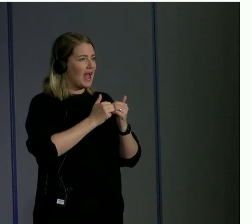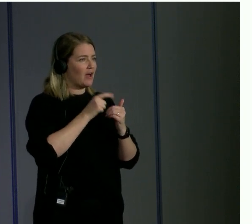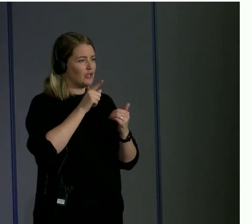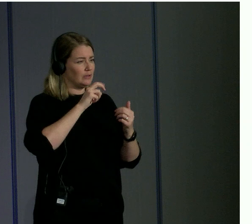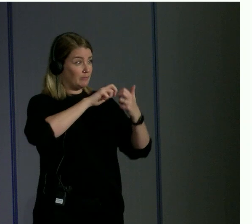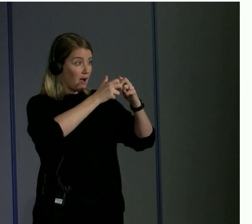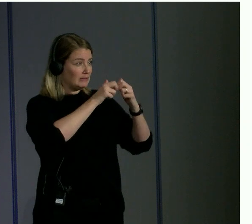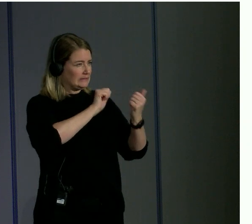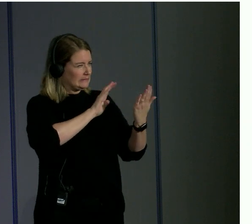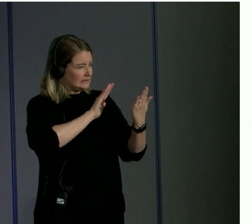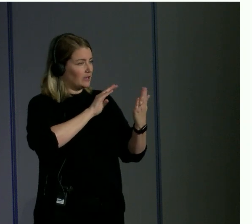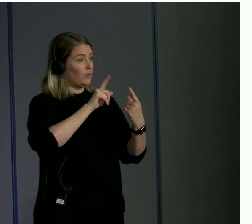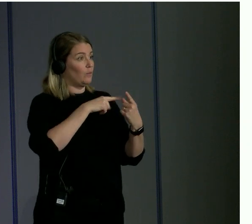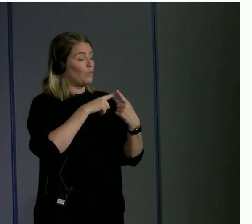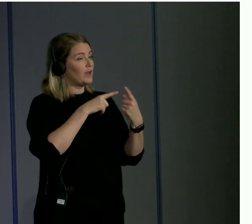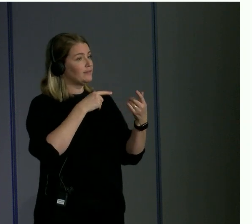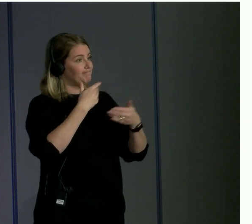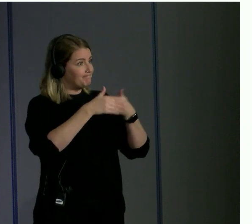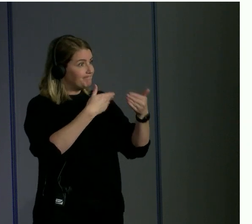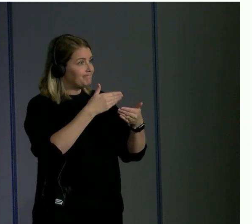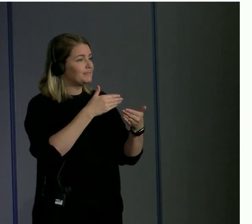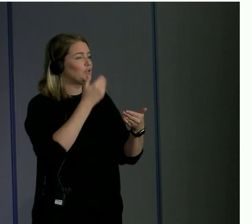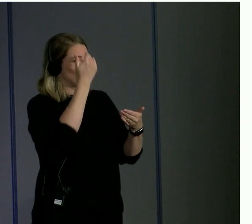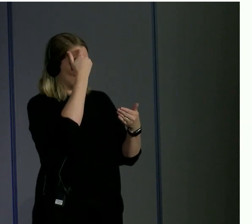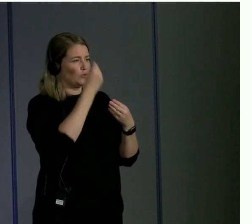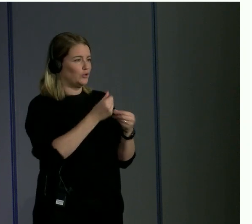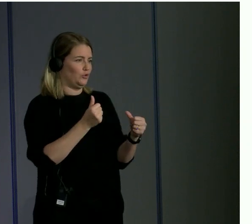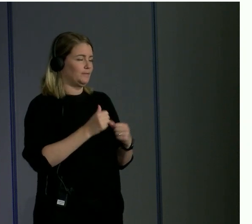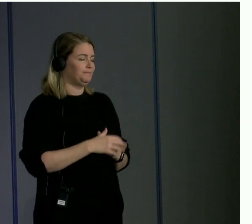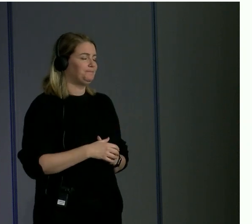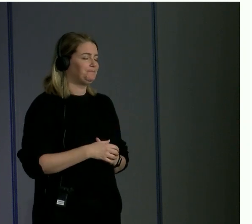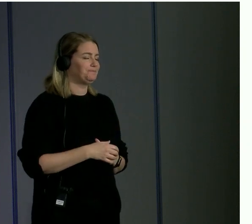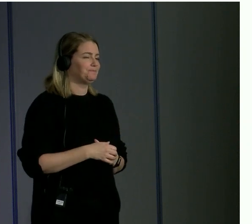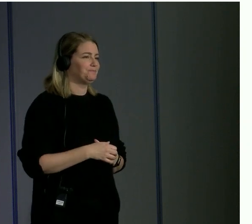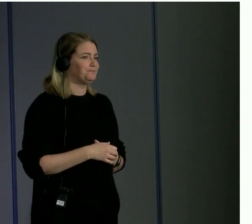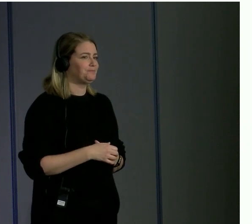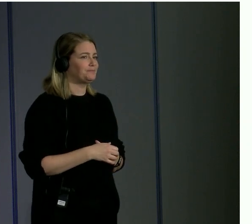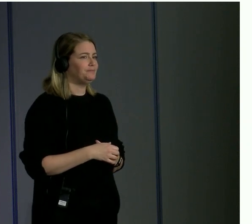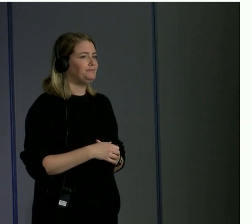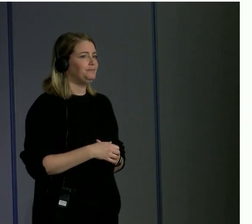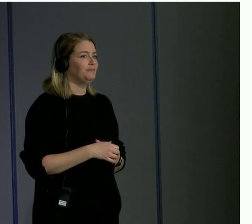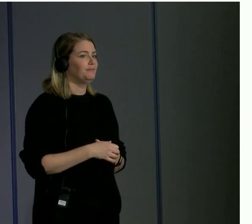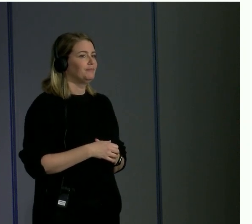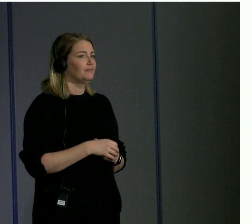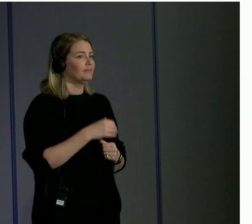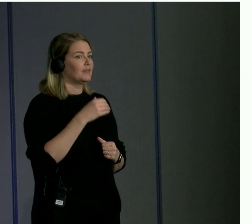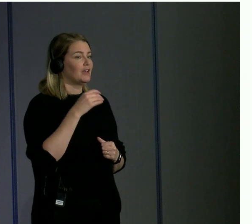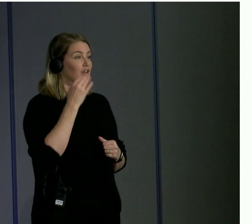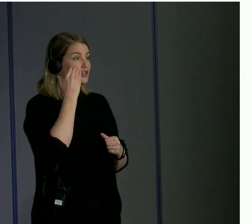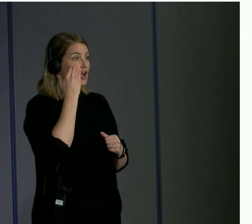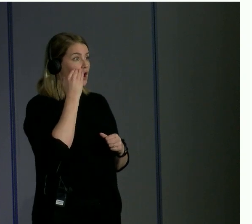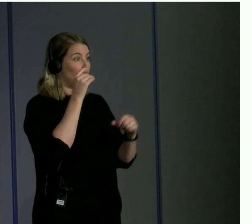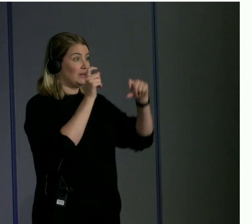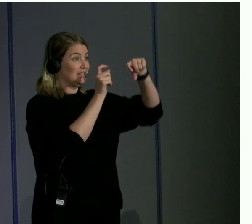so when you get there, you know what the solution is. Right? We know there's sideways text and the